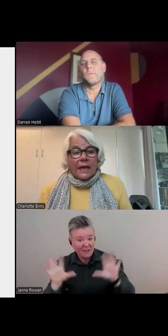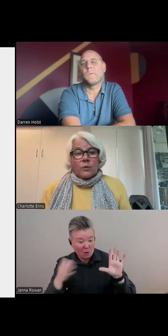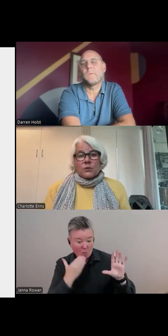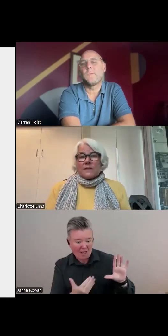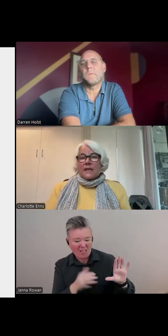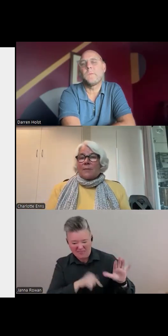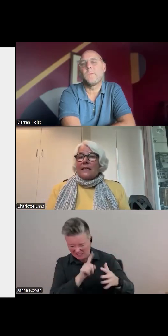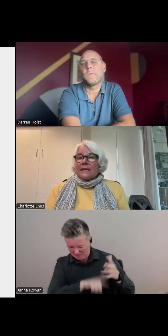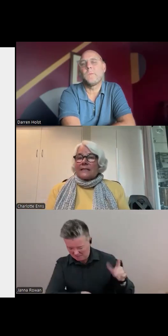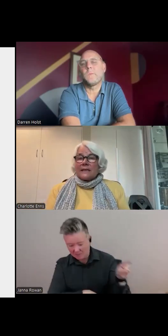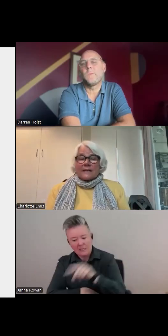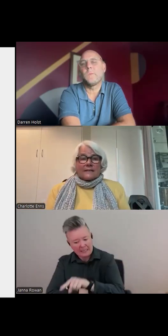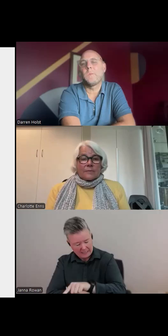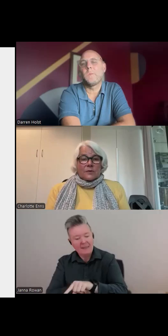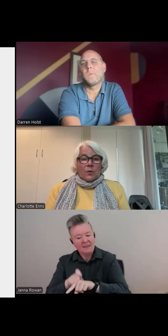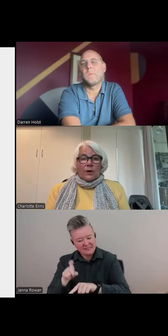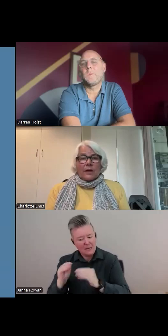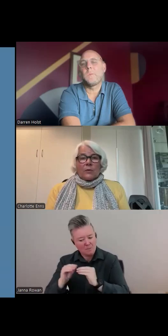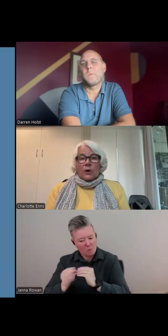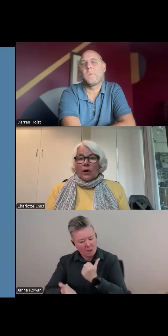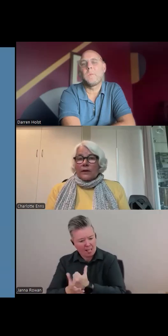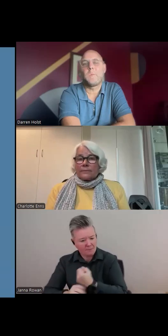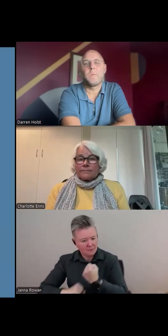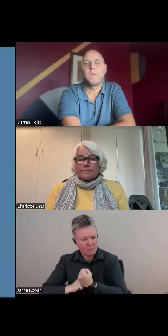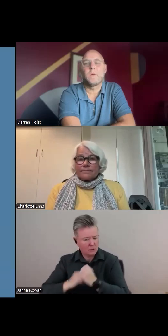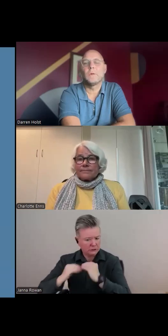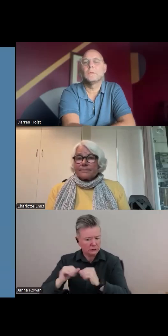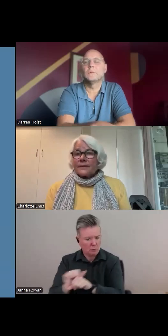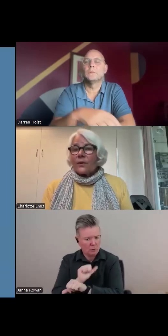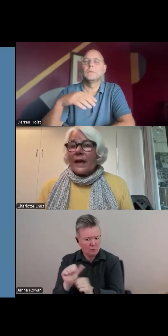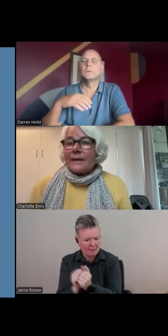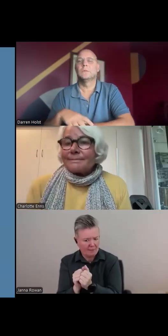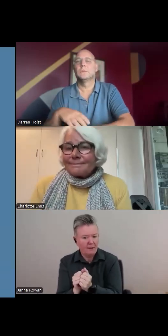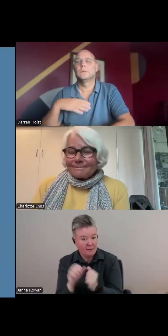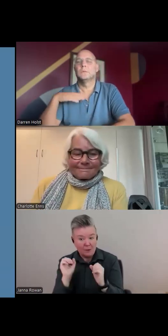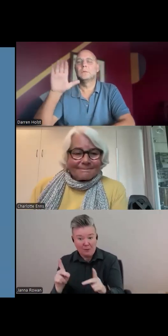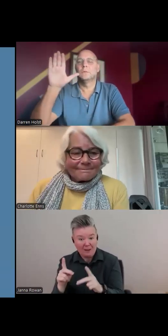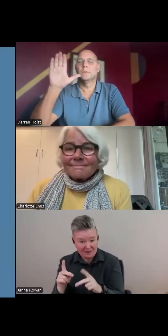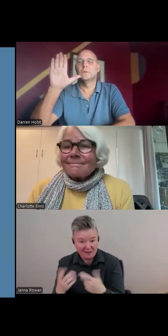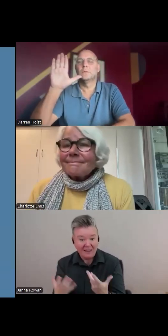they understood really well and which ones they might need some support and work on.